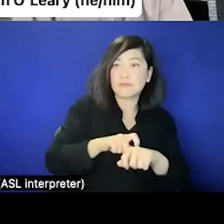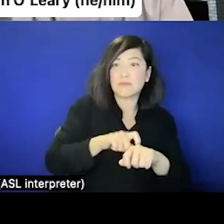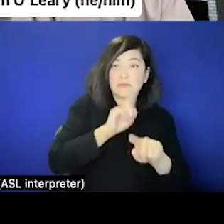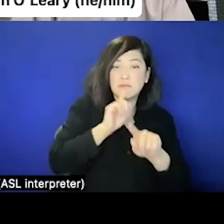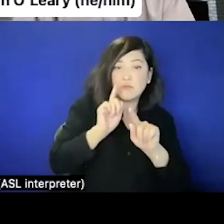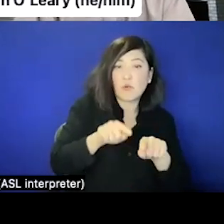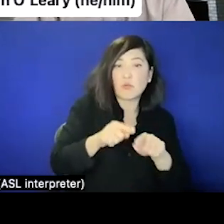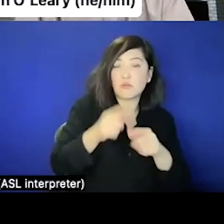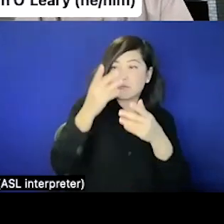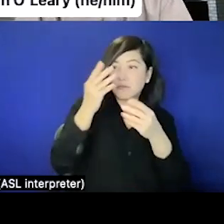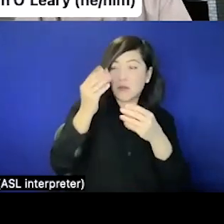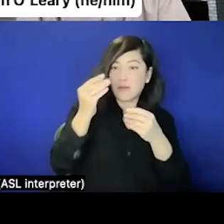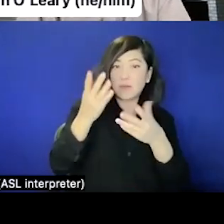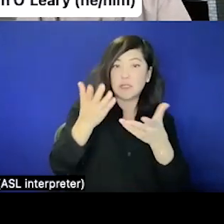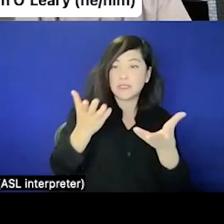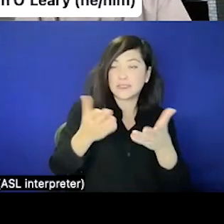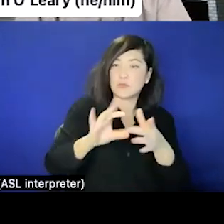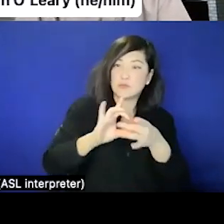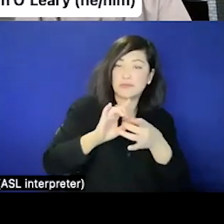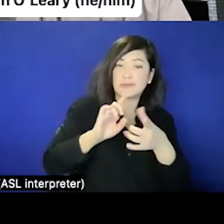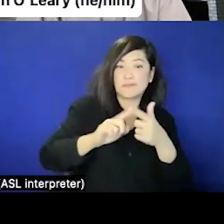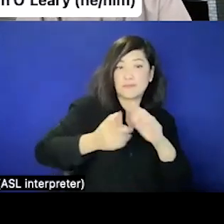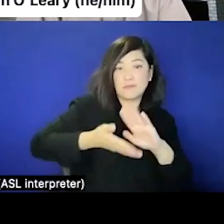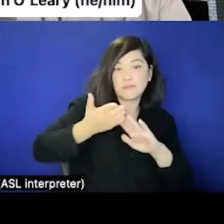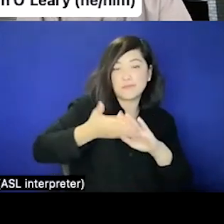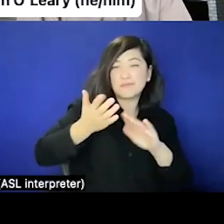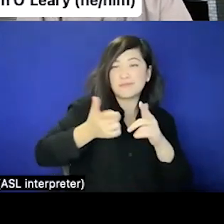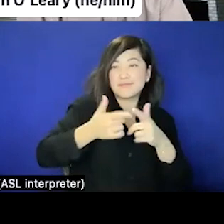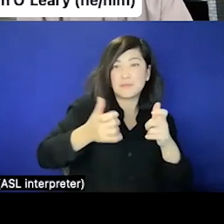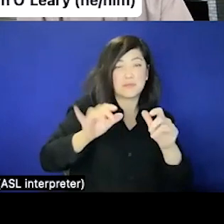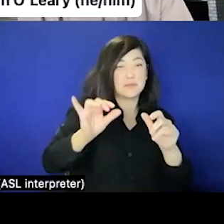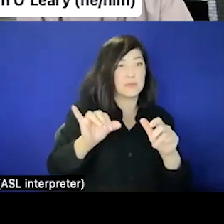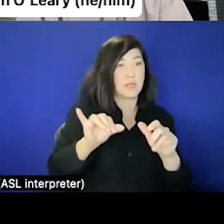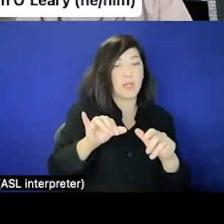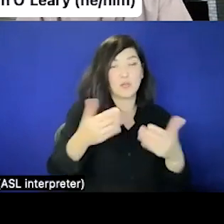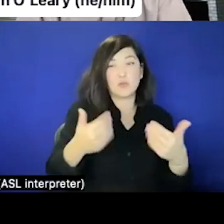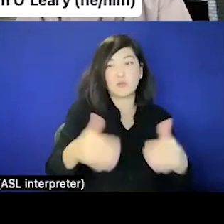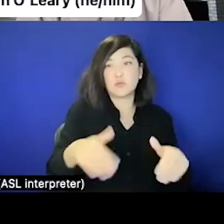particularly about operations. Those things are very difficult to pull out. There are some good